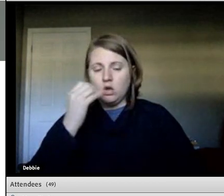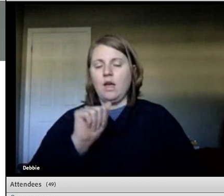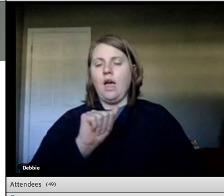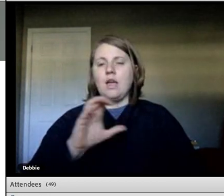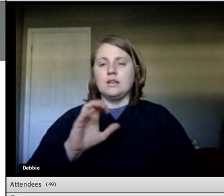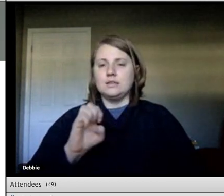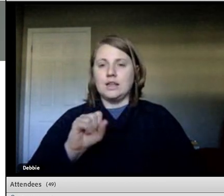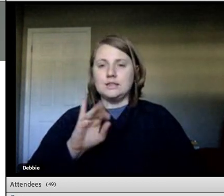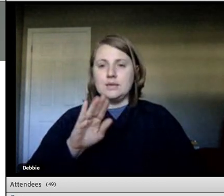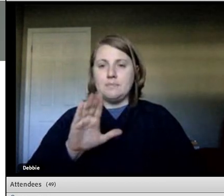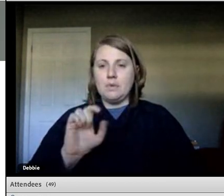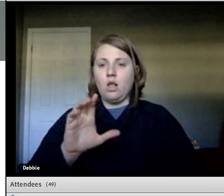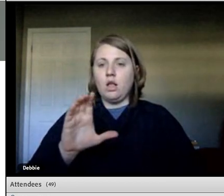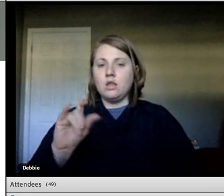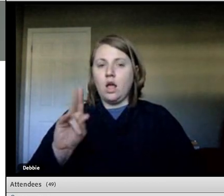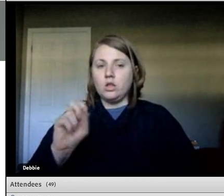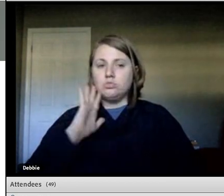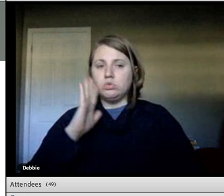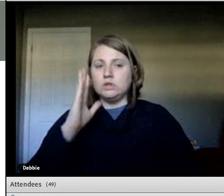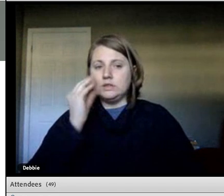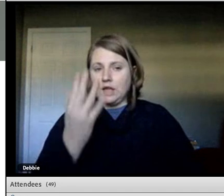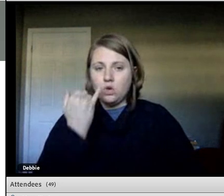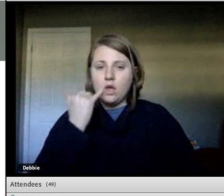in your digital marketing is enough.